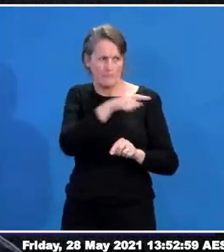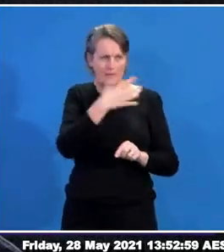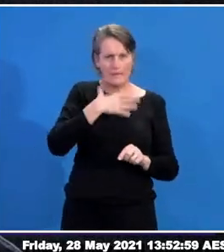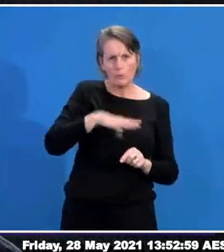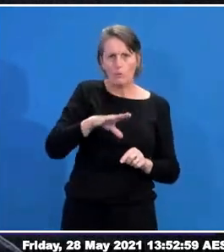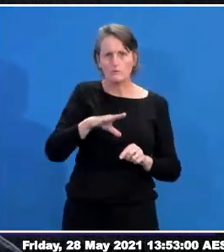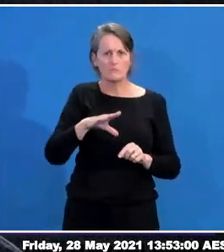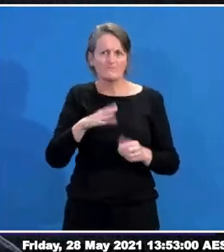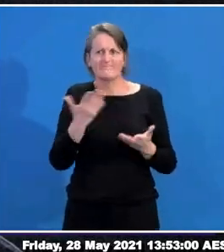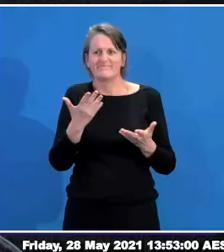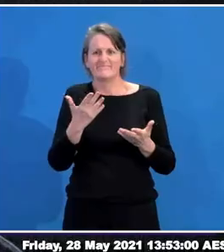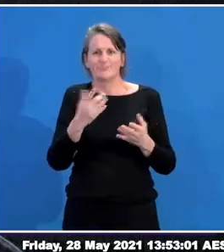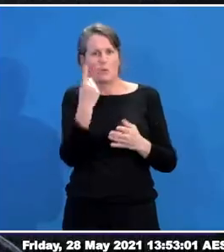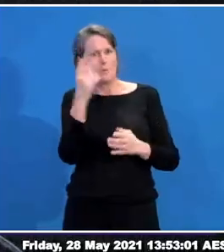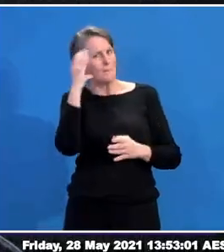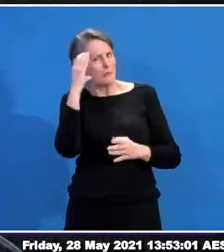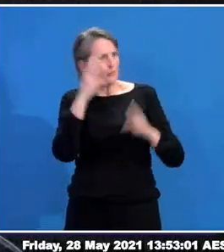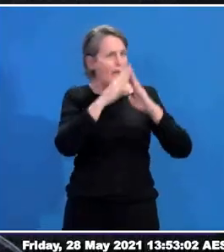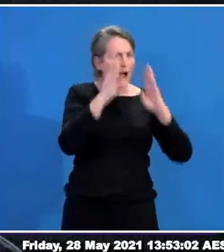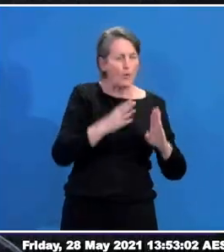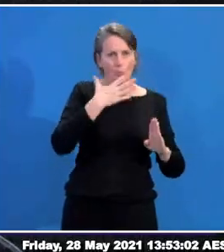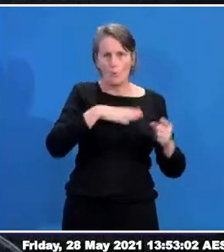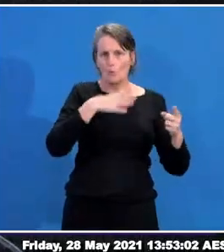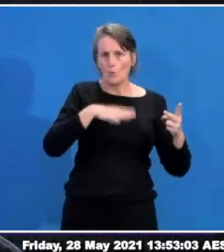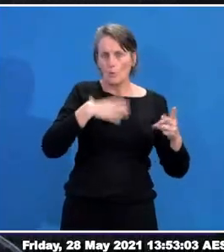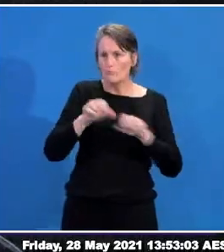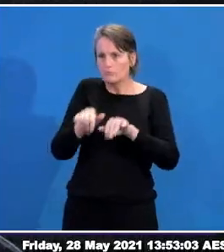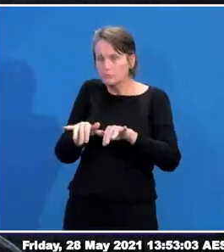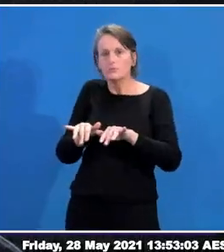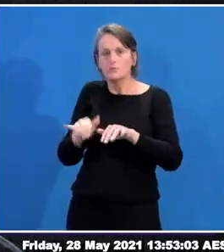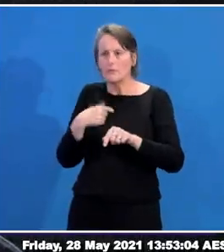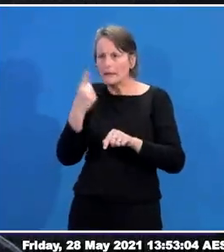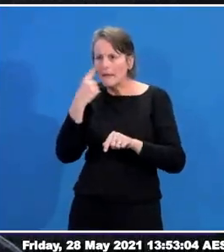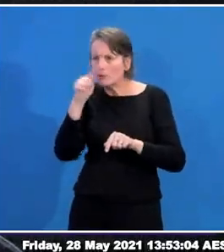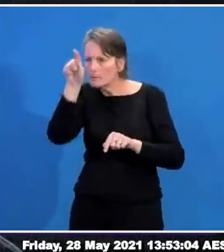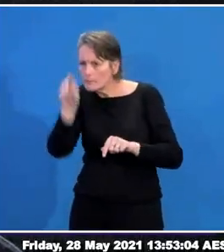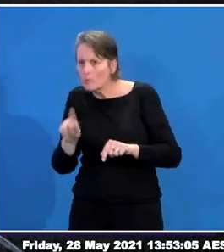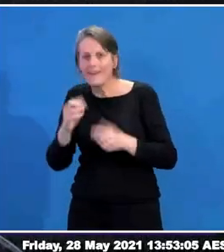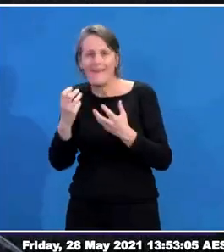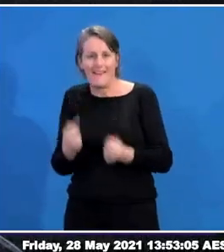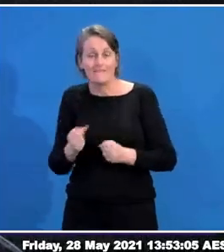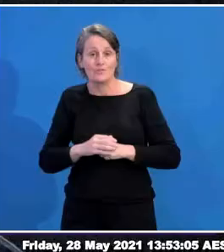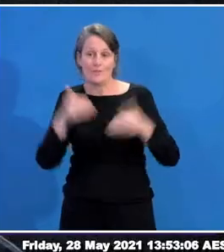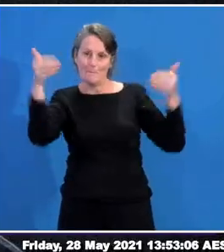and it becomes a matching platforms. So those things are really good, emerging platforms, we would like to see more